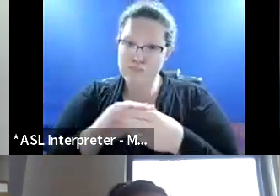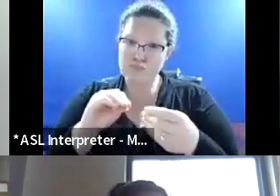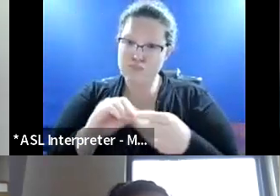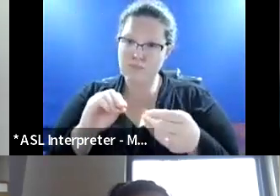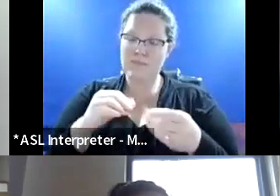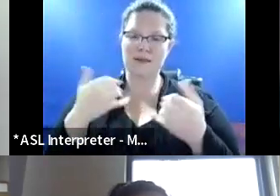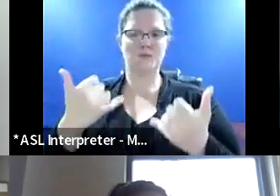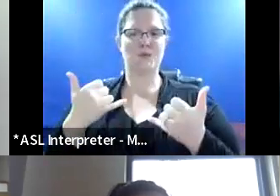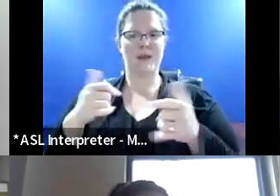SO IT'S ACTUALLY THREE PARTNERS. THIS WOULDN'T HAVE HAPPENED IF FLORIDA HAD NOT SHINED A LOT.